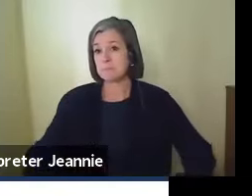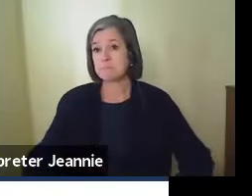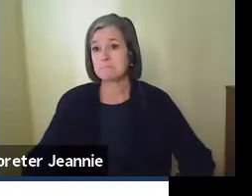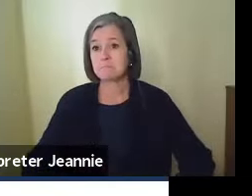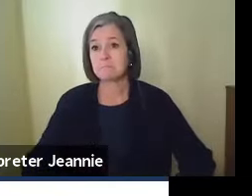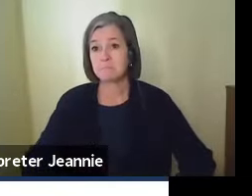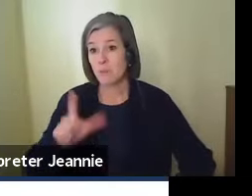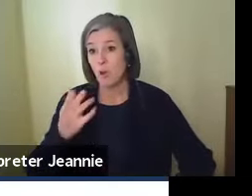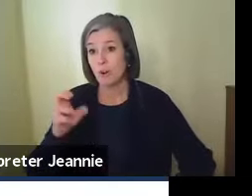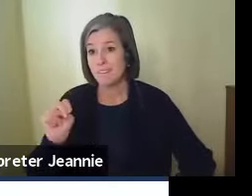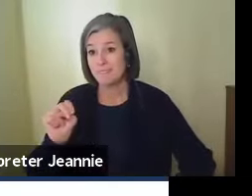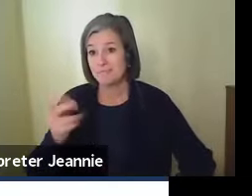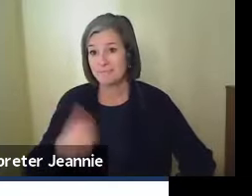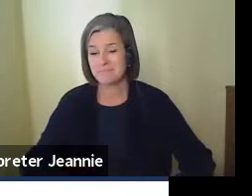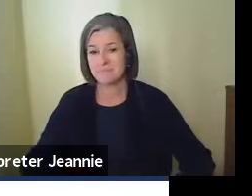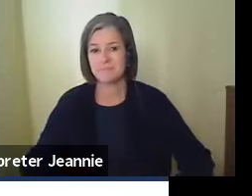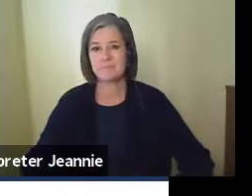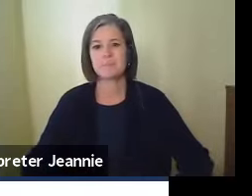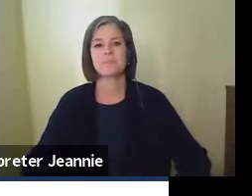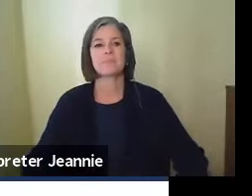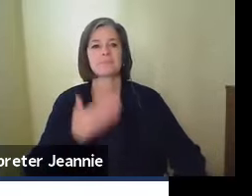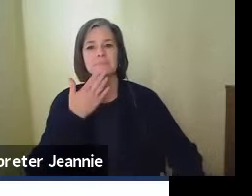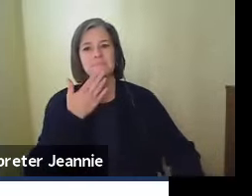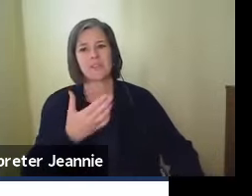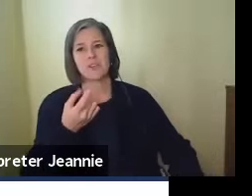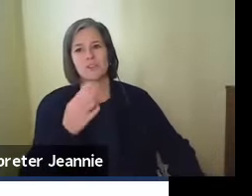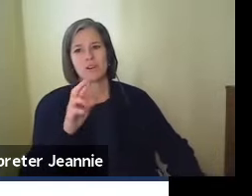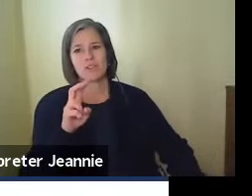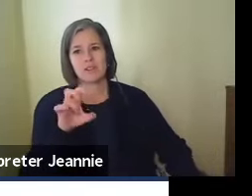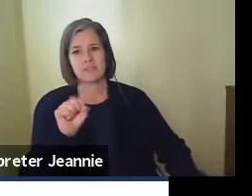Thank you. We have one question for you